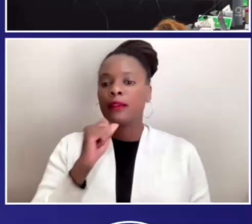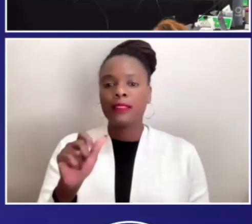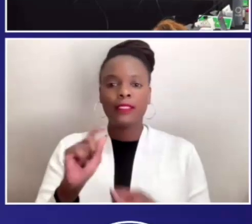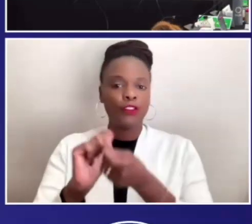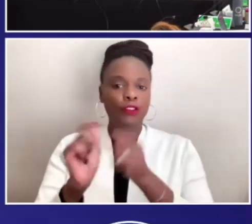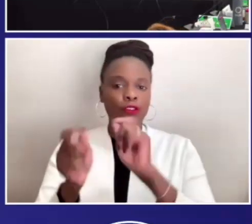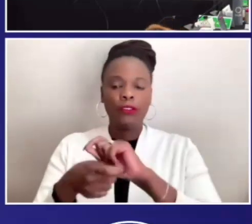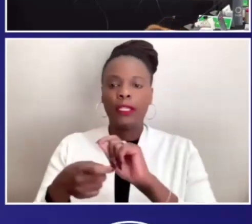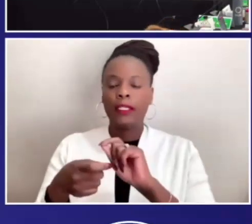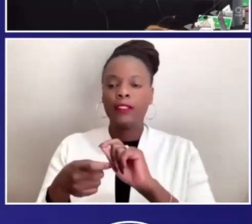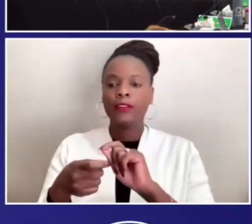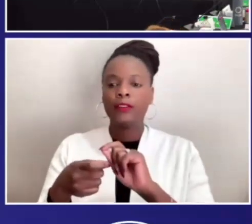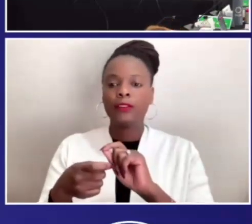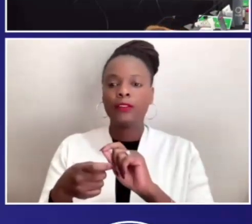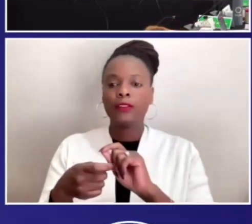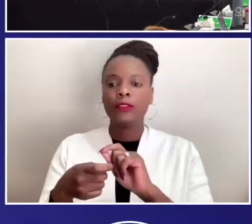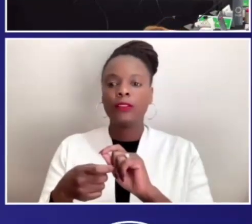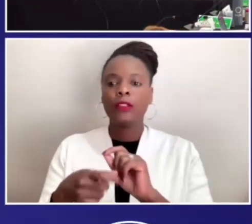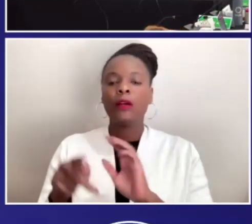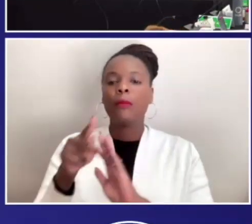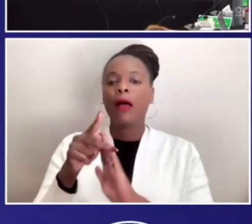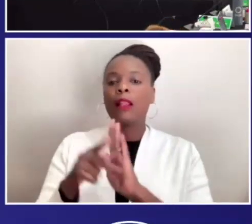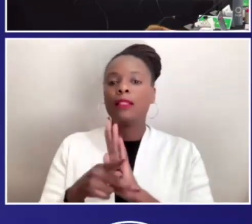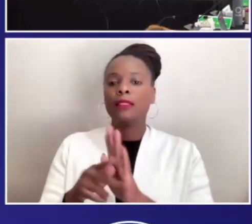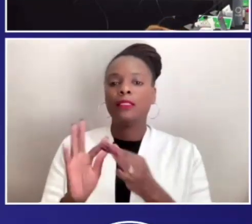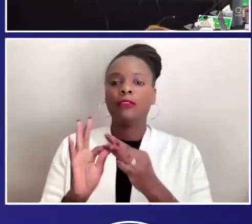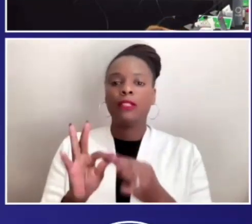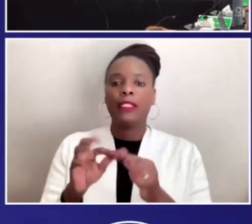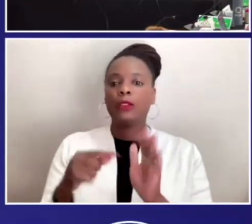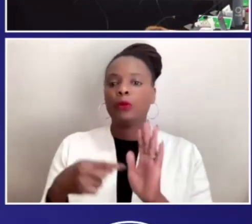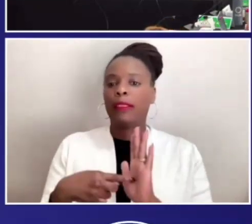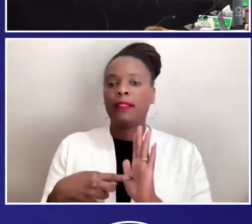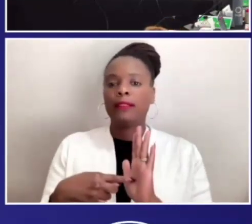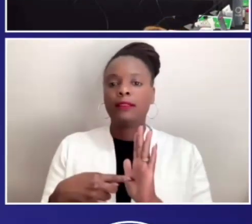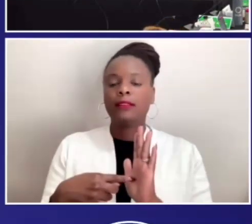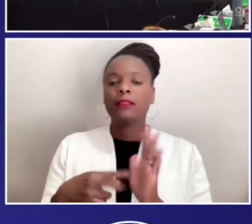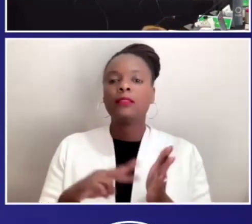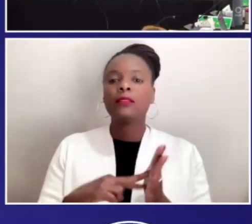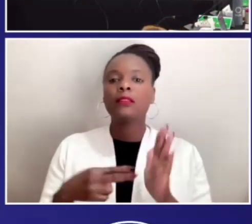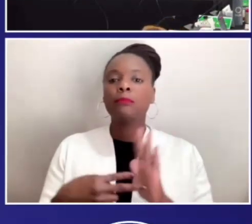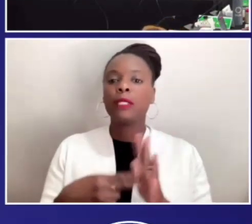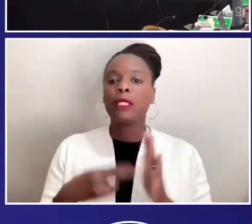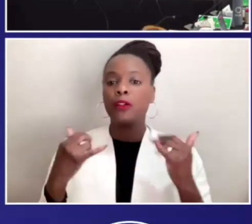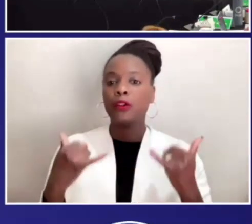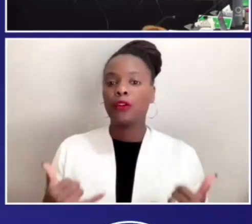any policy related to this. And so we are -- the current policy is that